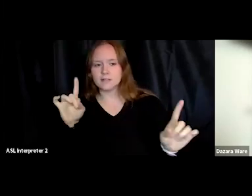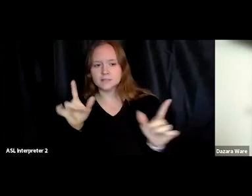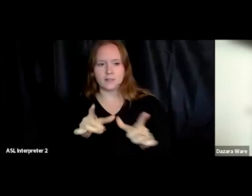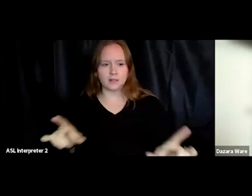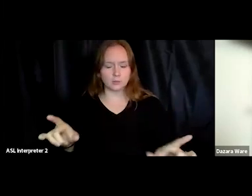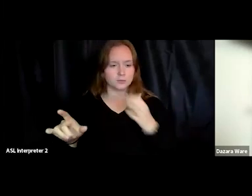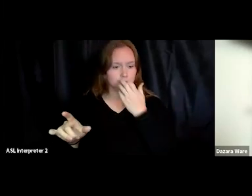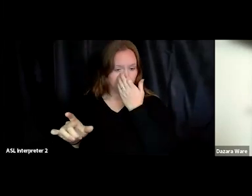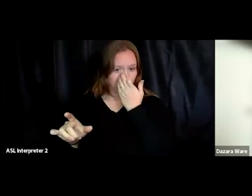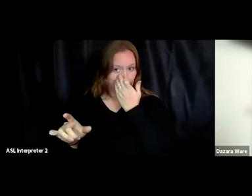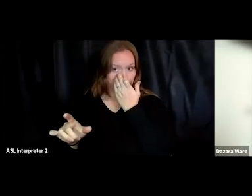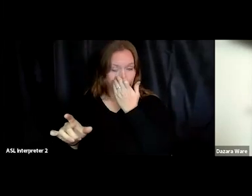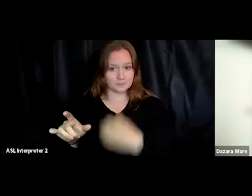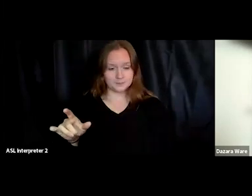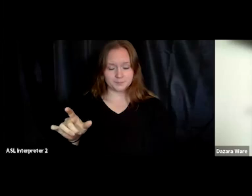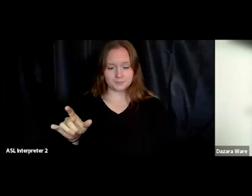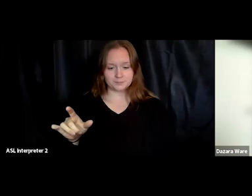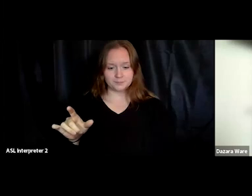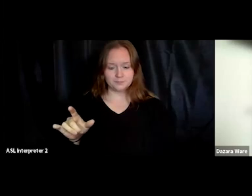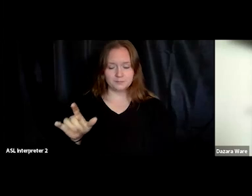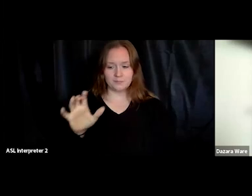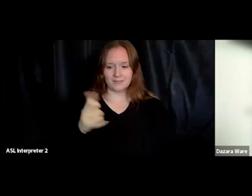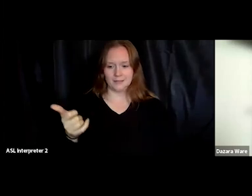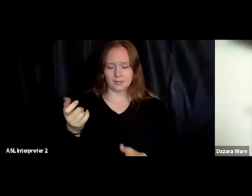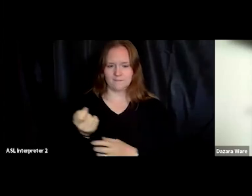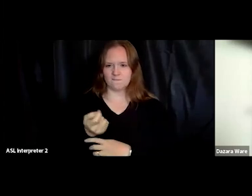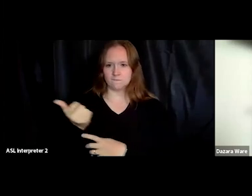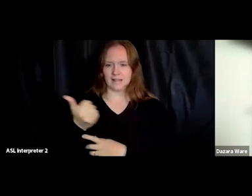in dismantling any biased opinions or objective thoughts